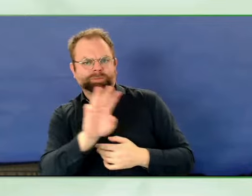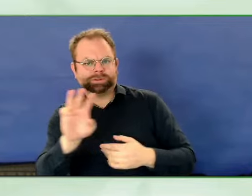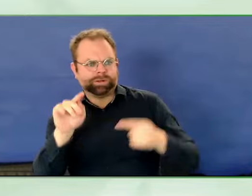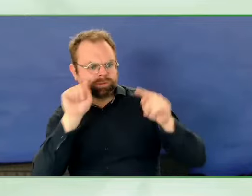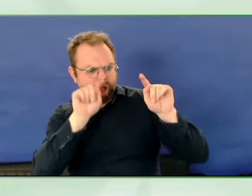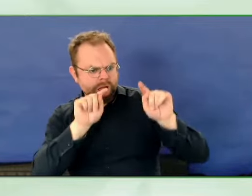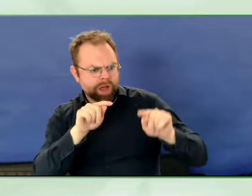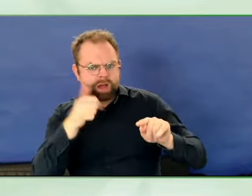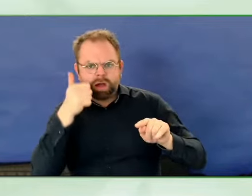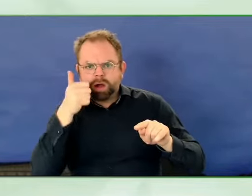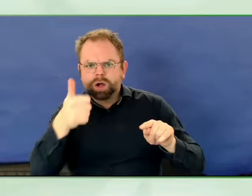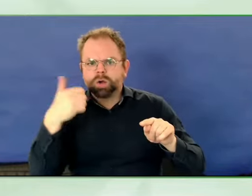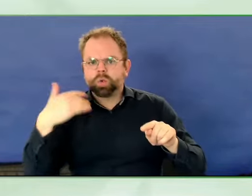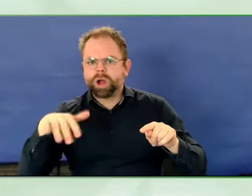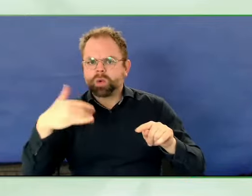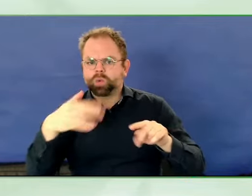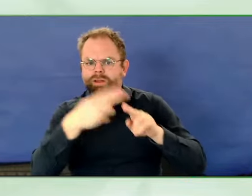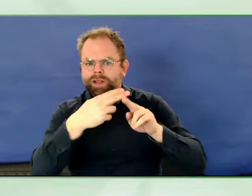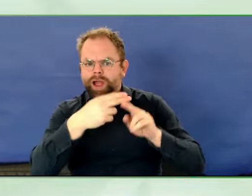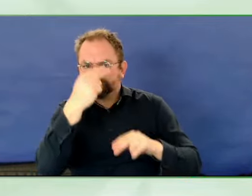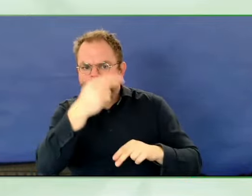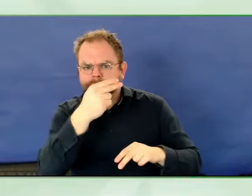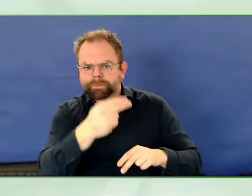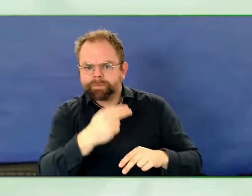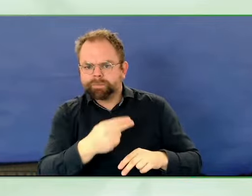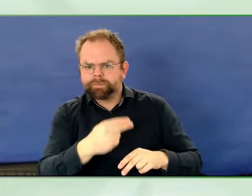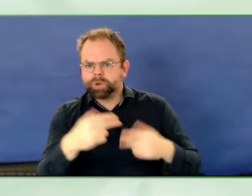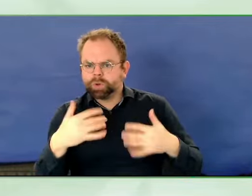what my jacket is worth, probably seven euros.